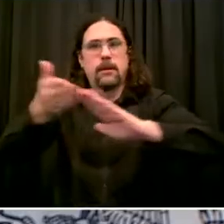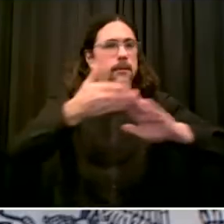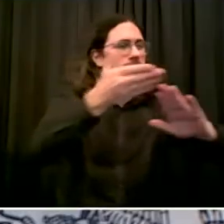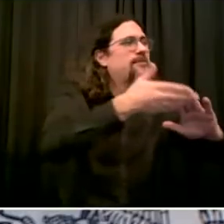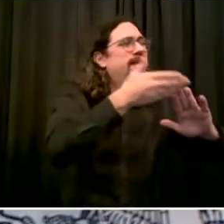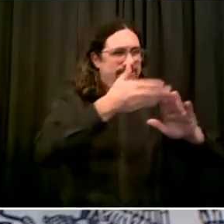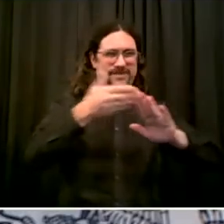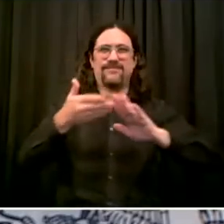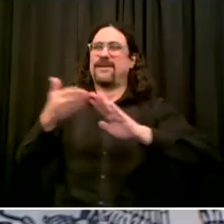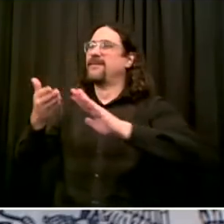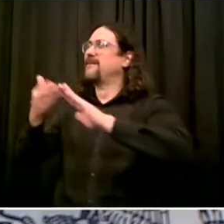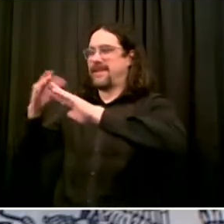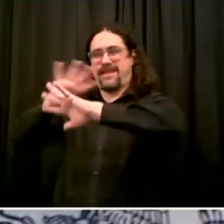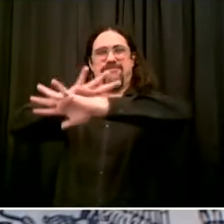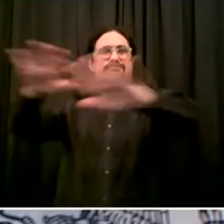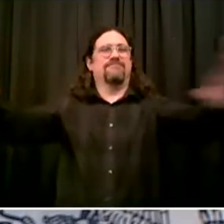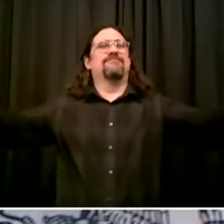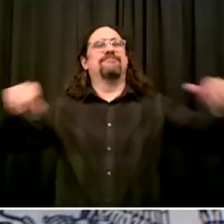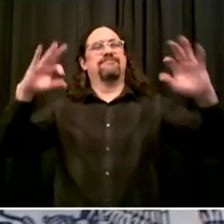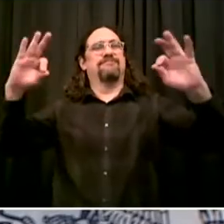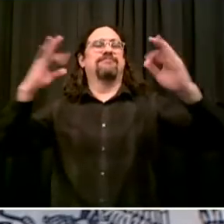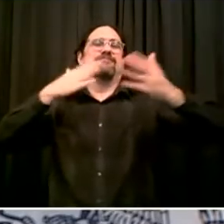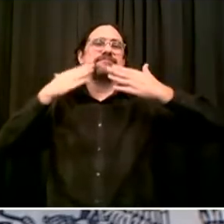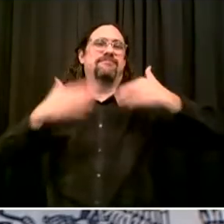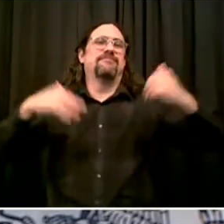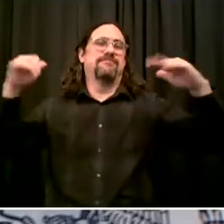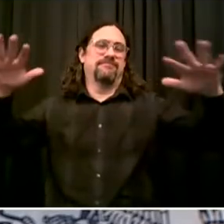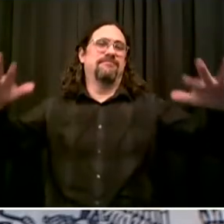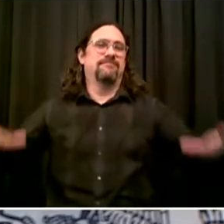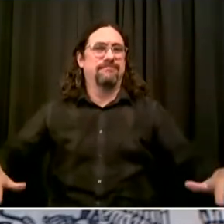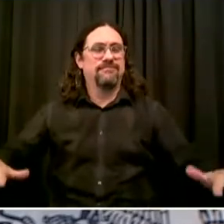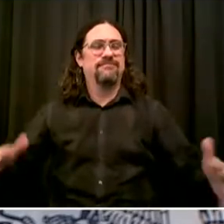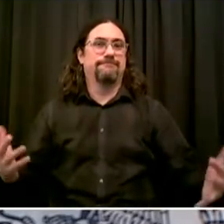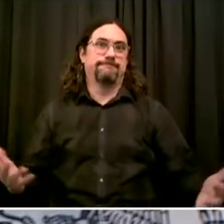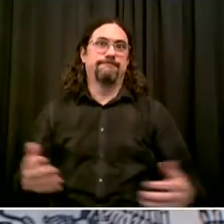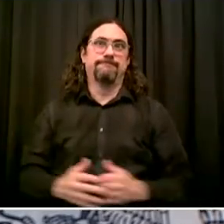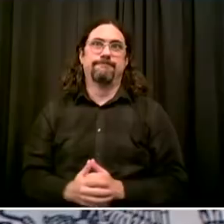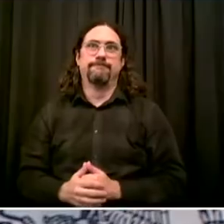T HEEQATUION IF WE DO NOT PUT THE PIECES TOGETHEANR D GO